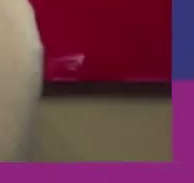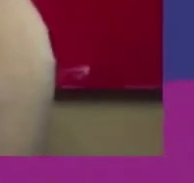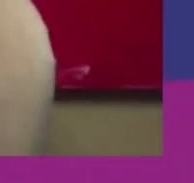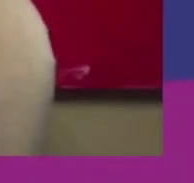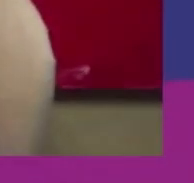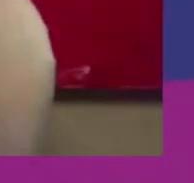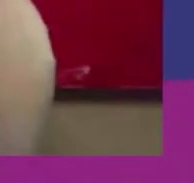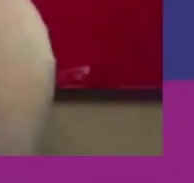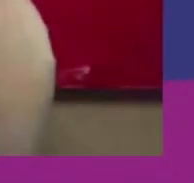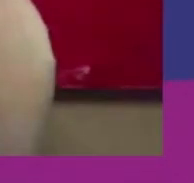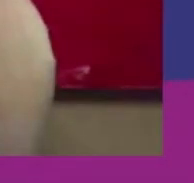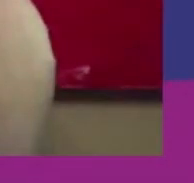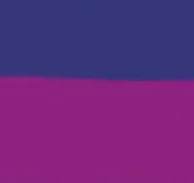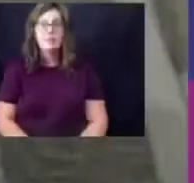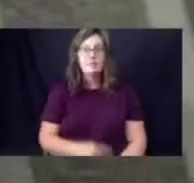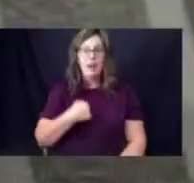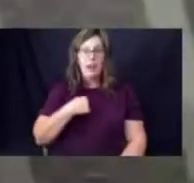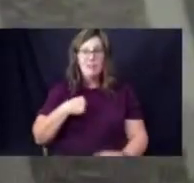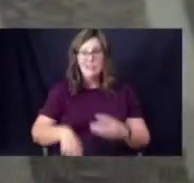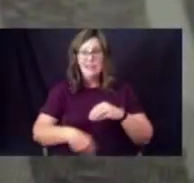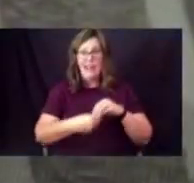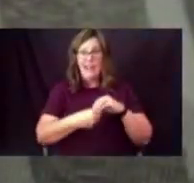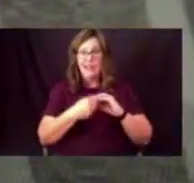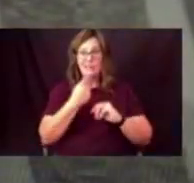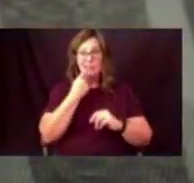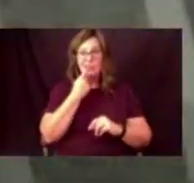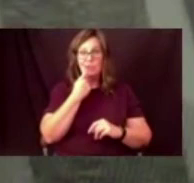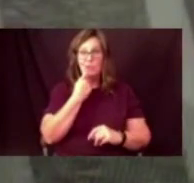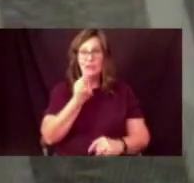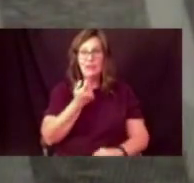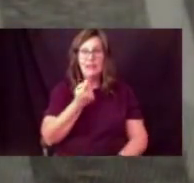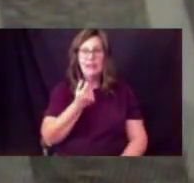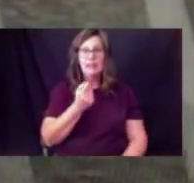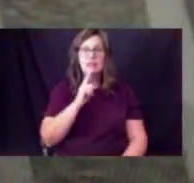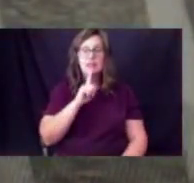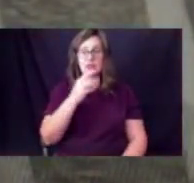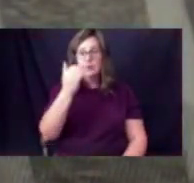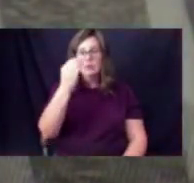i would just add really quick um just to acknowledge that there's internationality